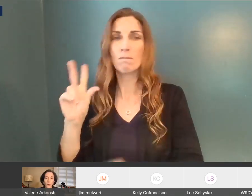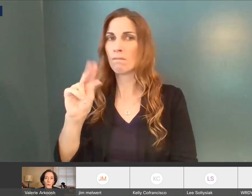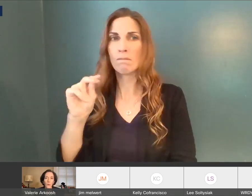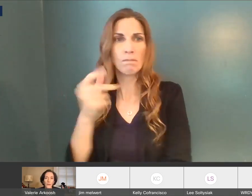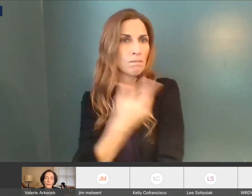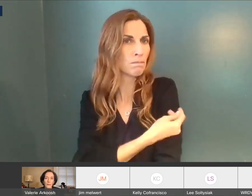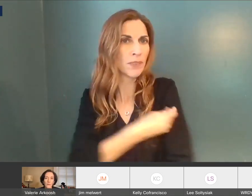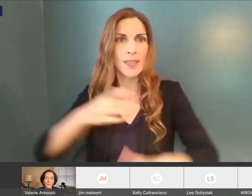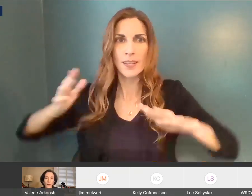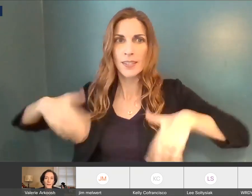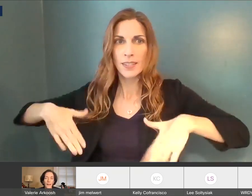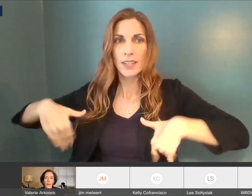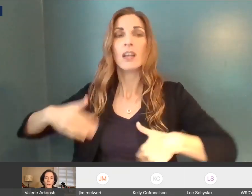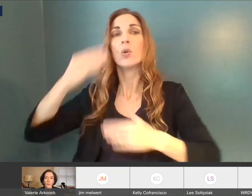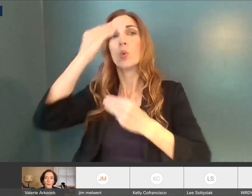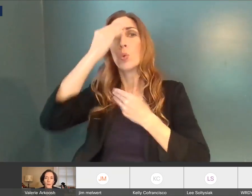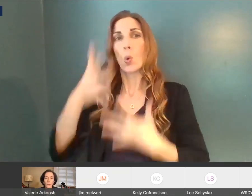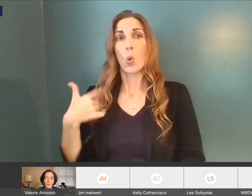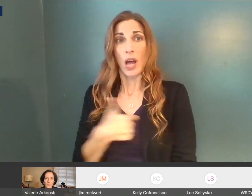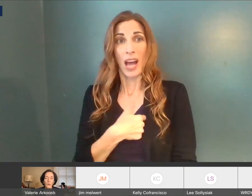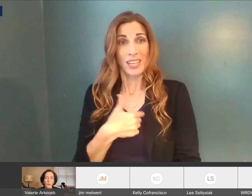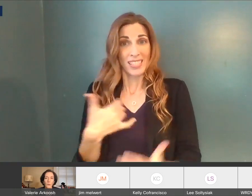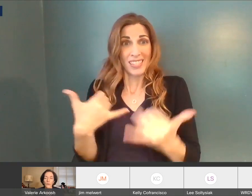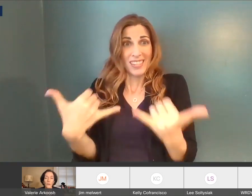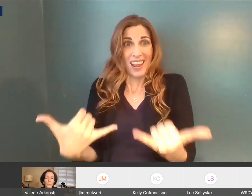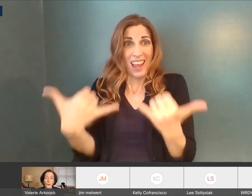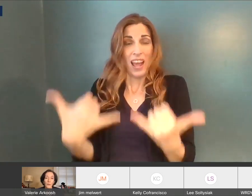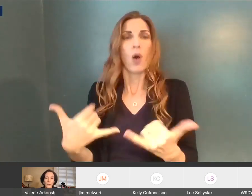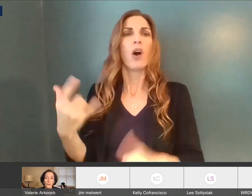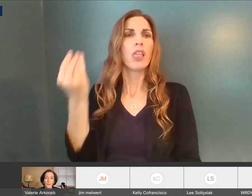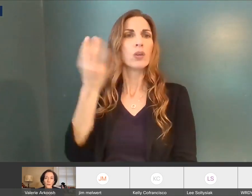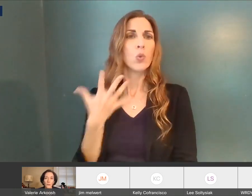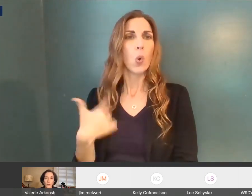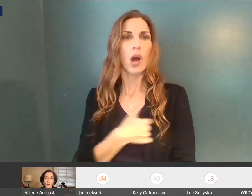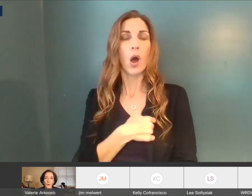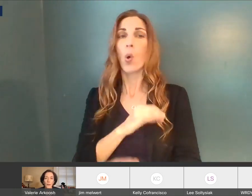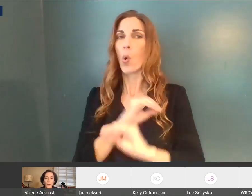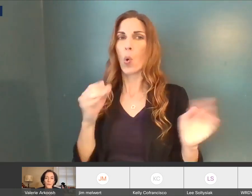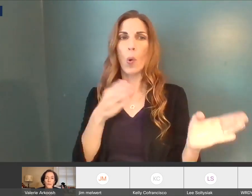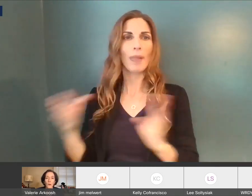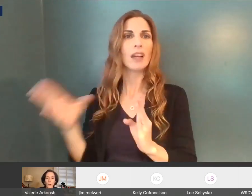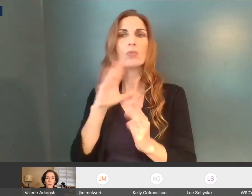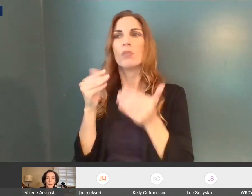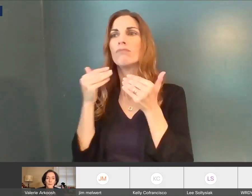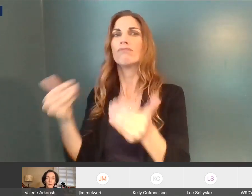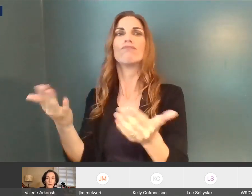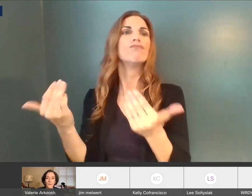told that, at least right now, we've been told that there's no plans to do so. So this federal